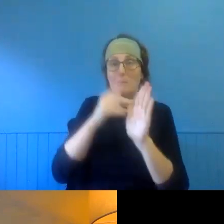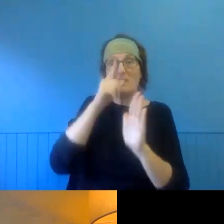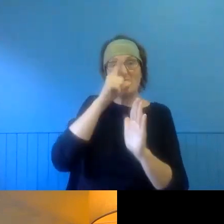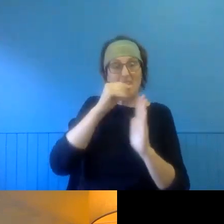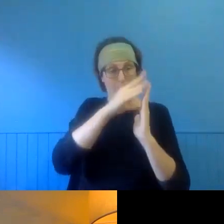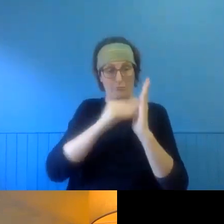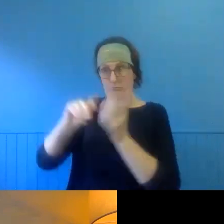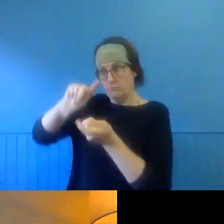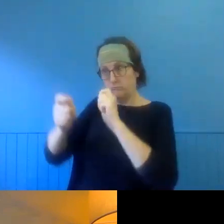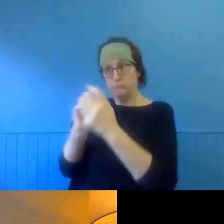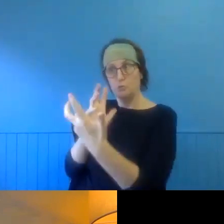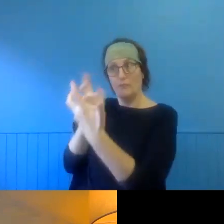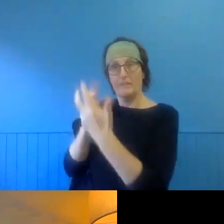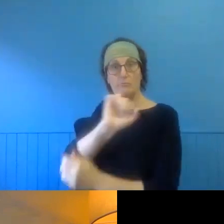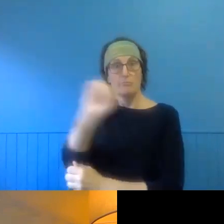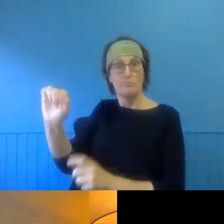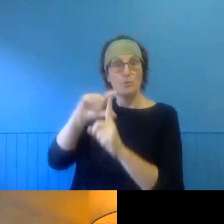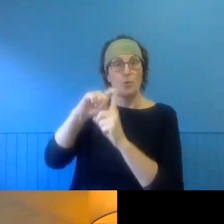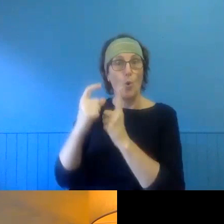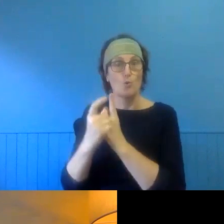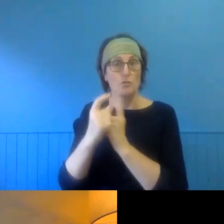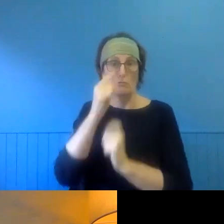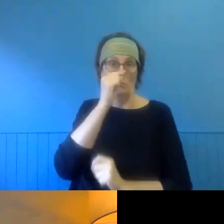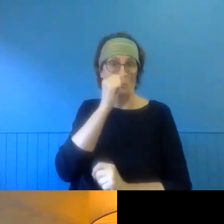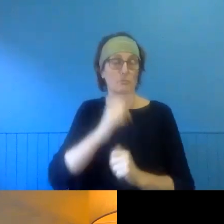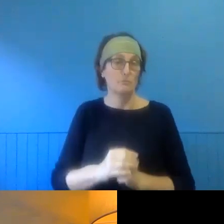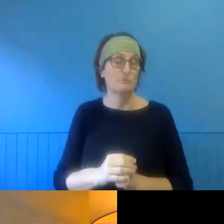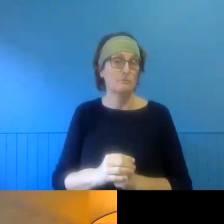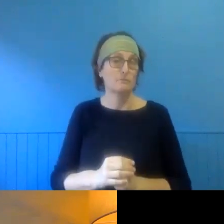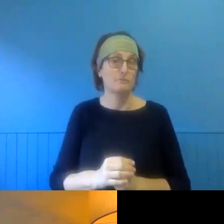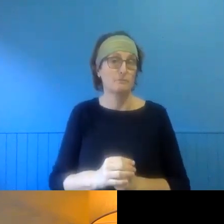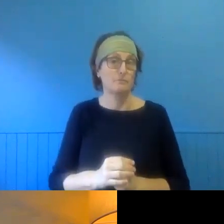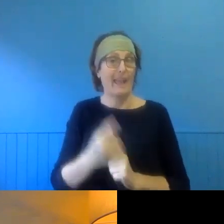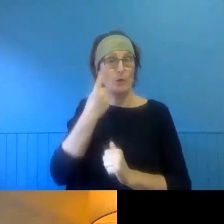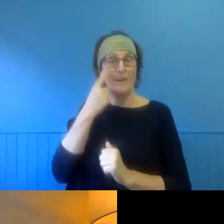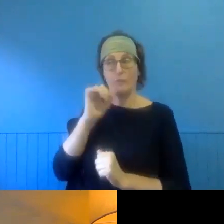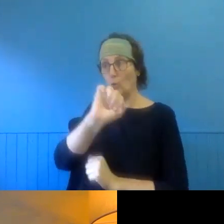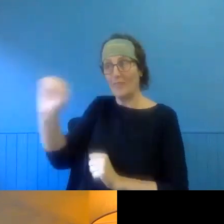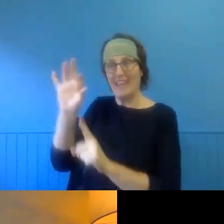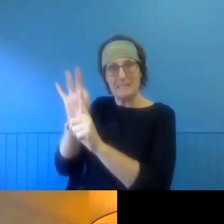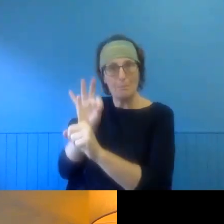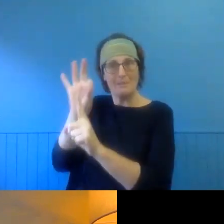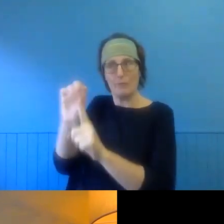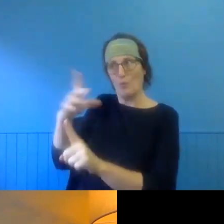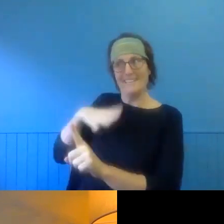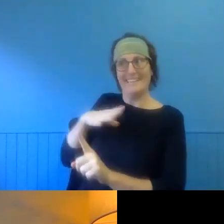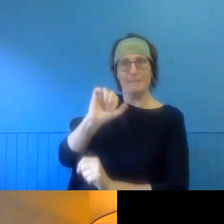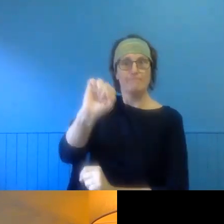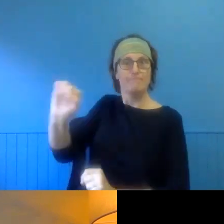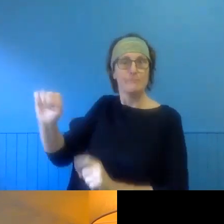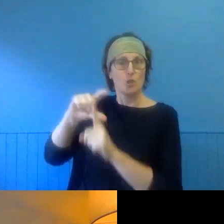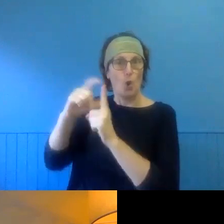specific - the specifics of different cultures. Because,